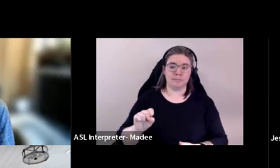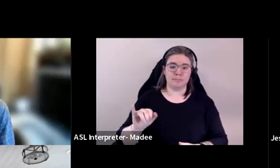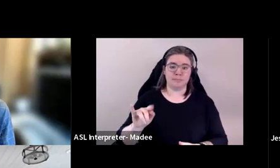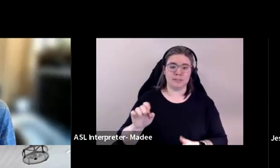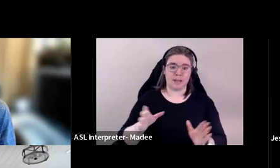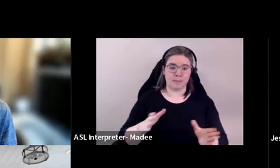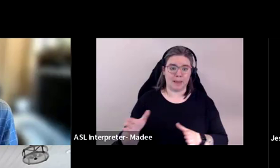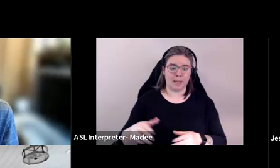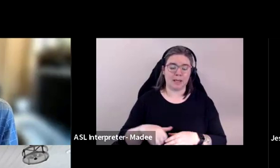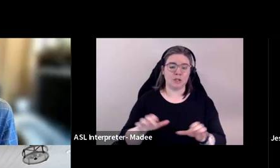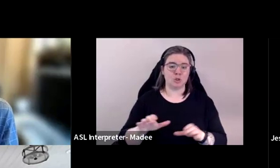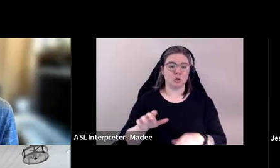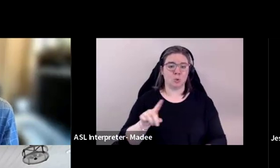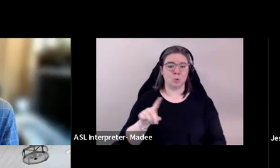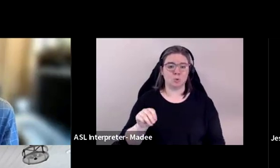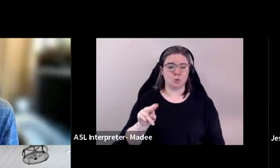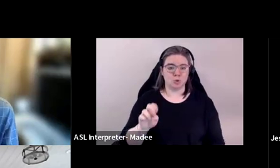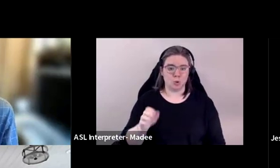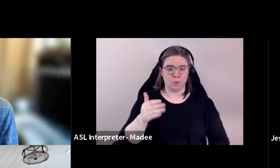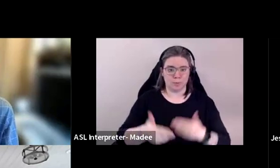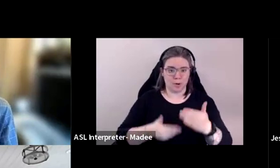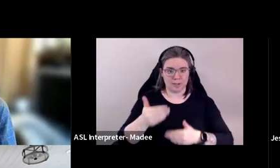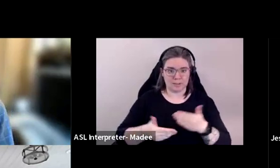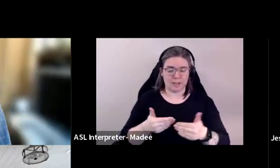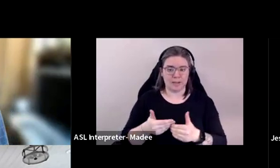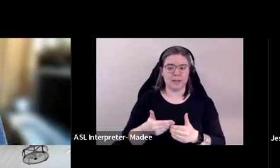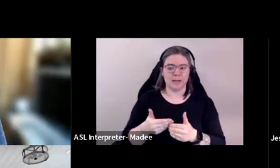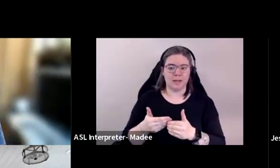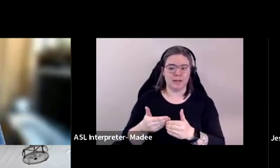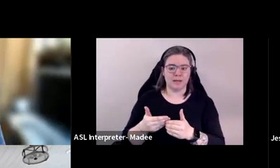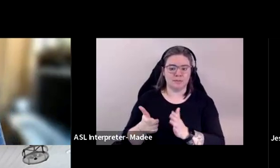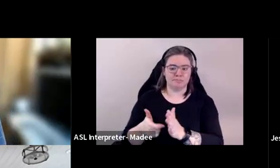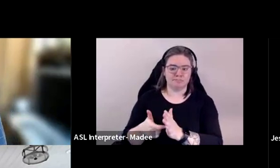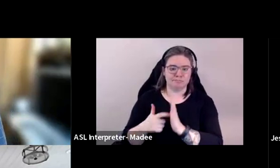to get them to apply for competitive